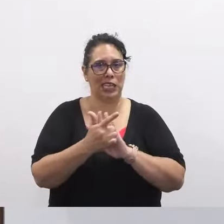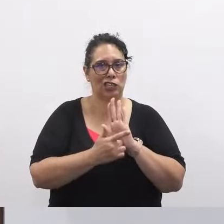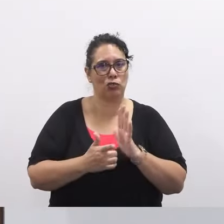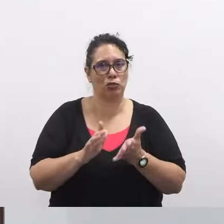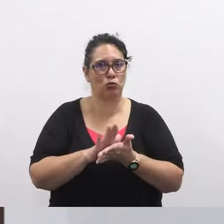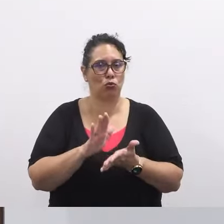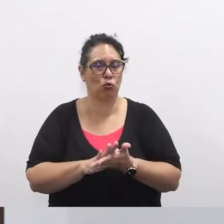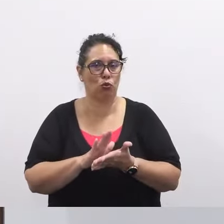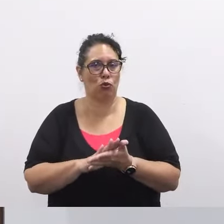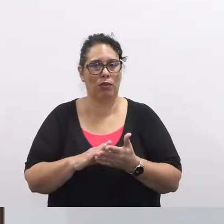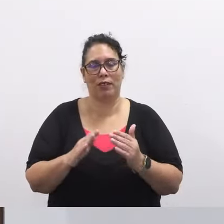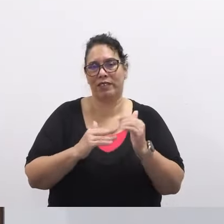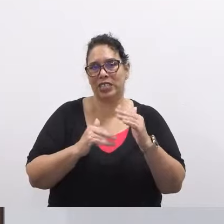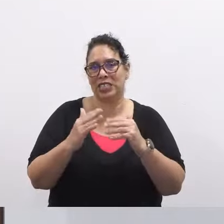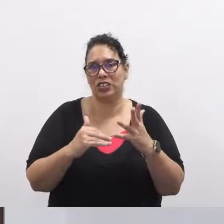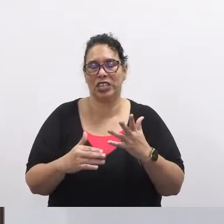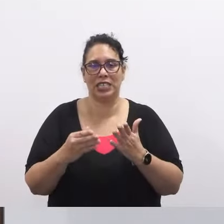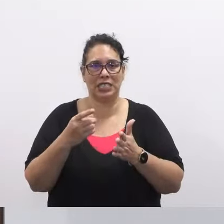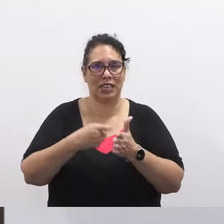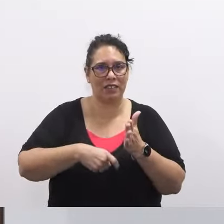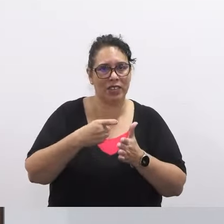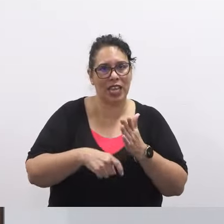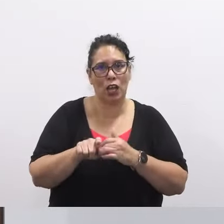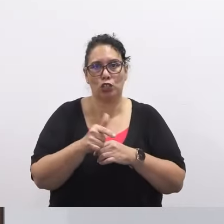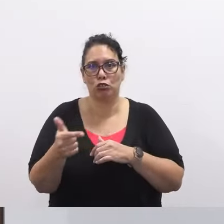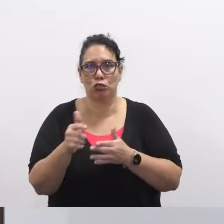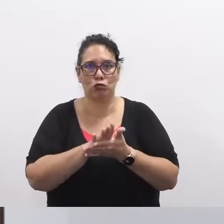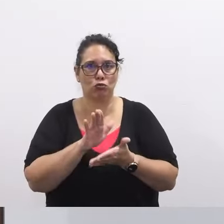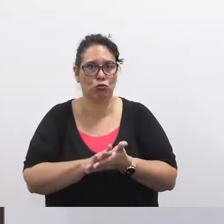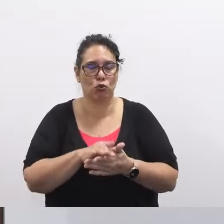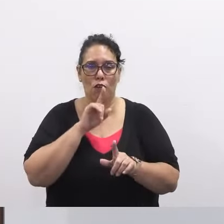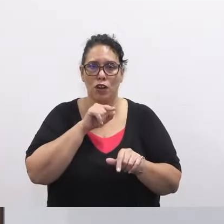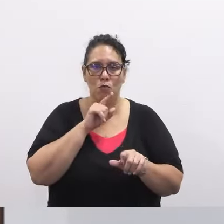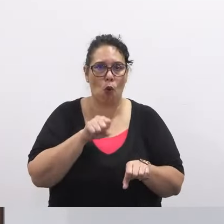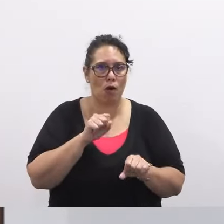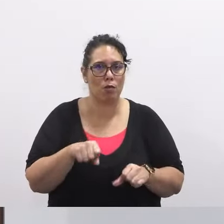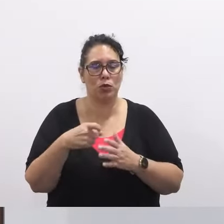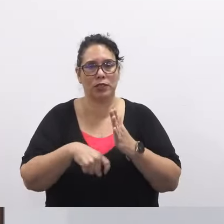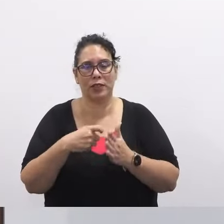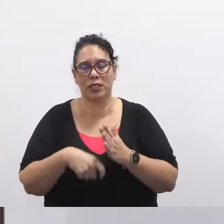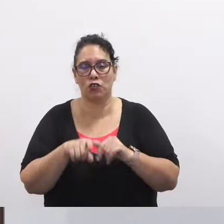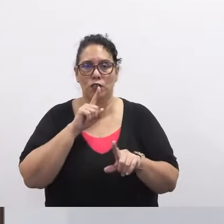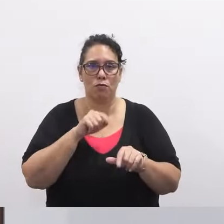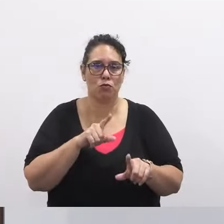including alternative school facilities fees, reportable fees, report for fiscal year 2021